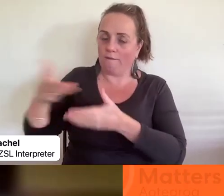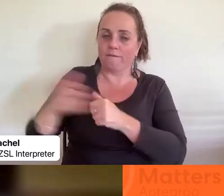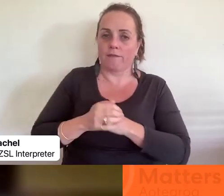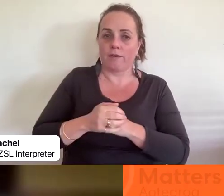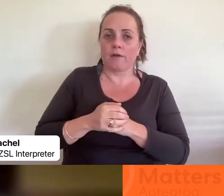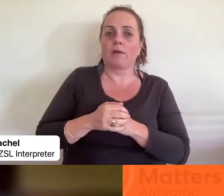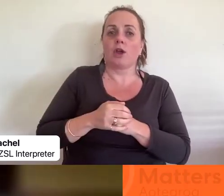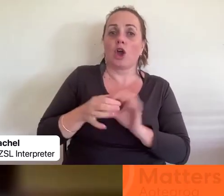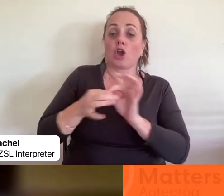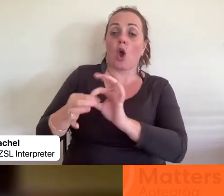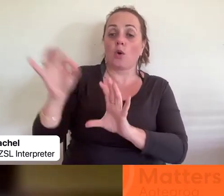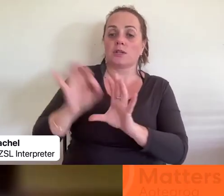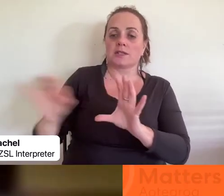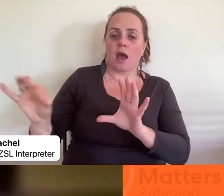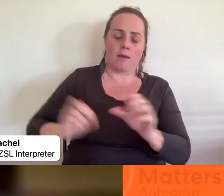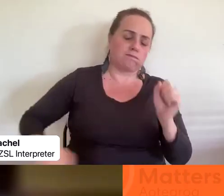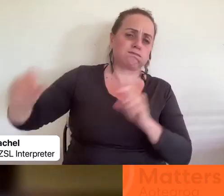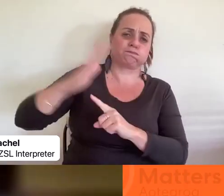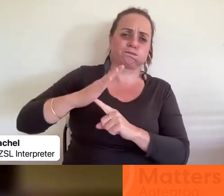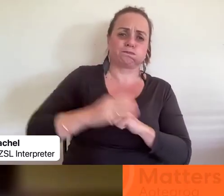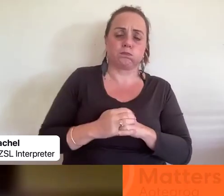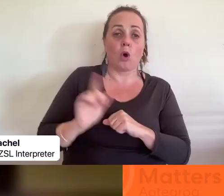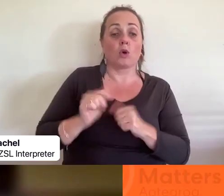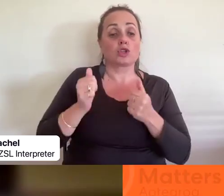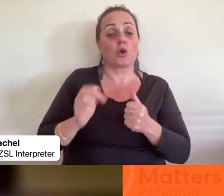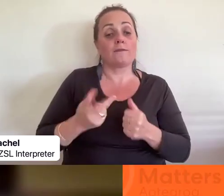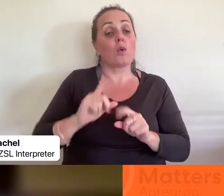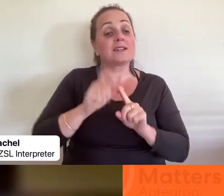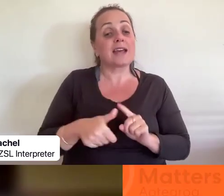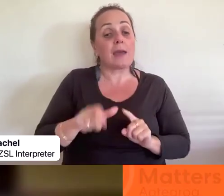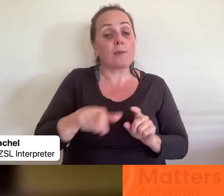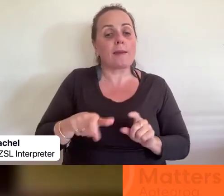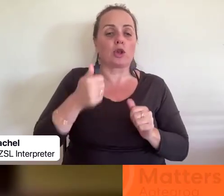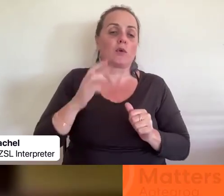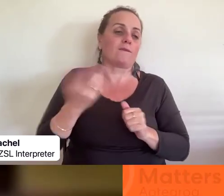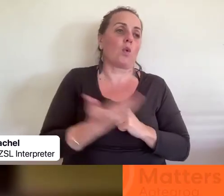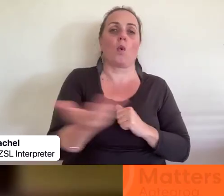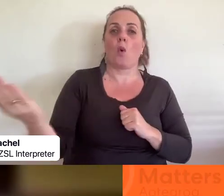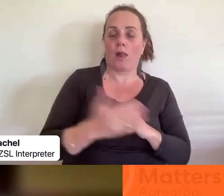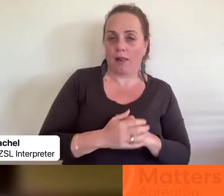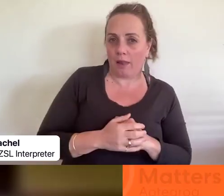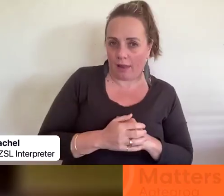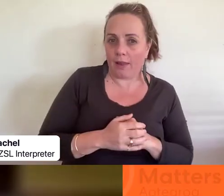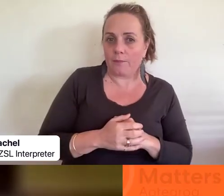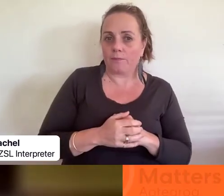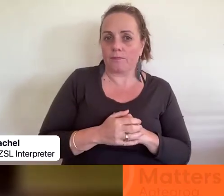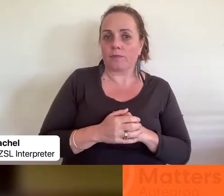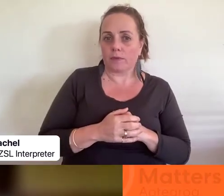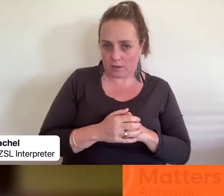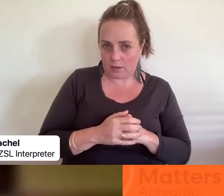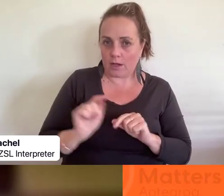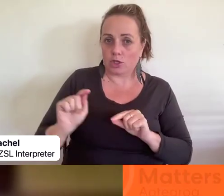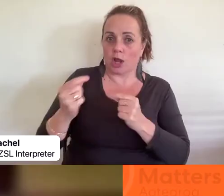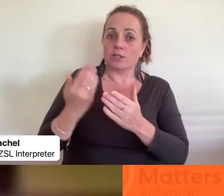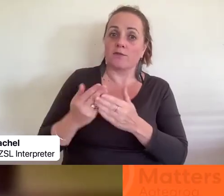design. What is good for disabled people is good for everyone. The challenge to political parties